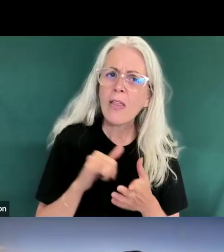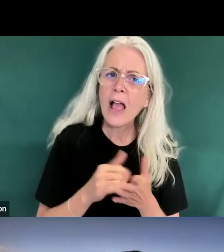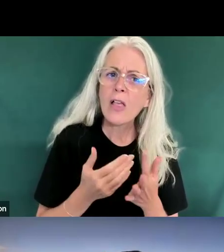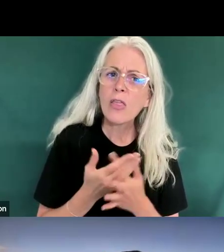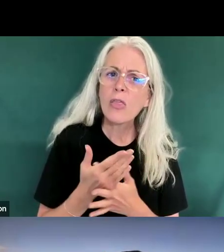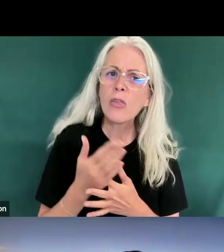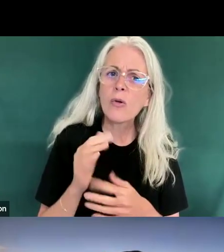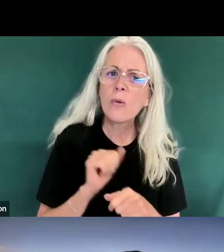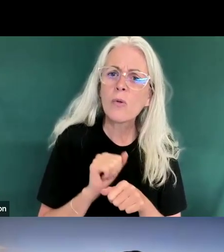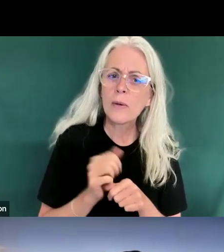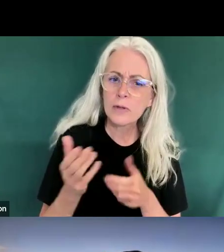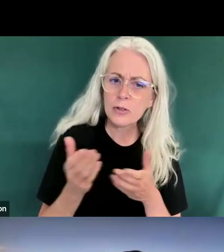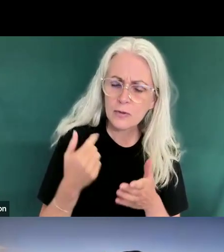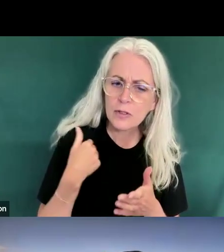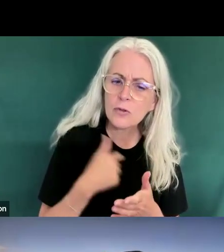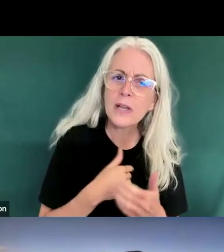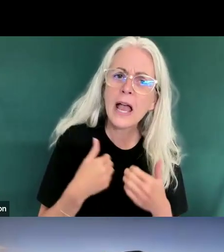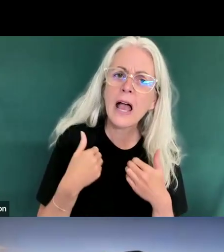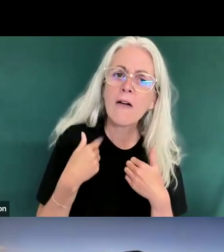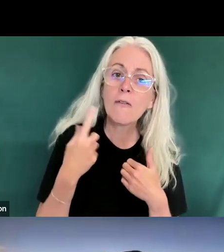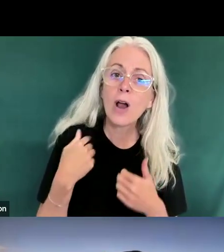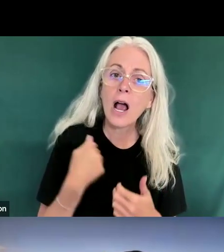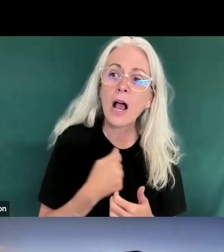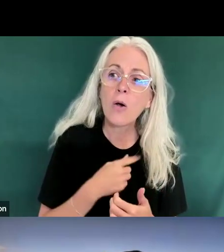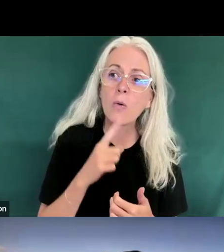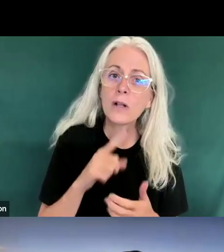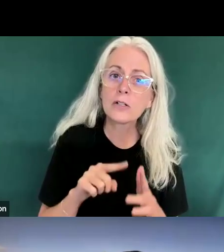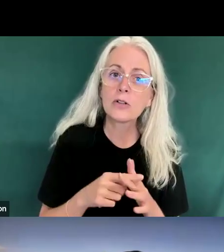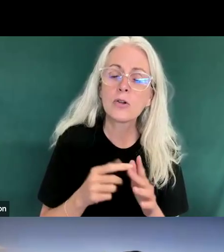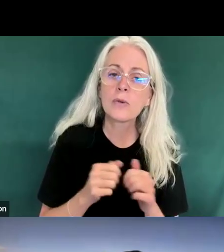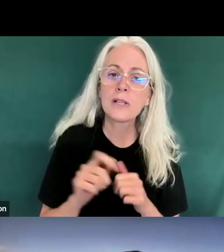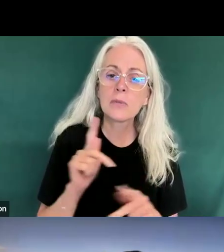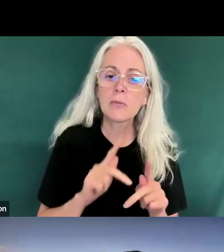employment services. I mean, we do… for us, it really all starts with folks applying for